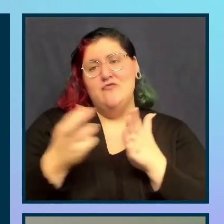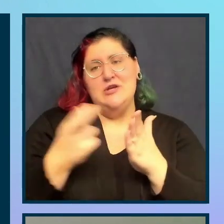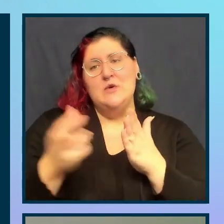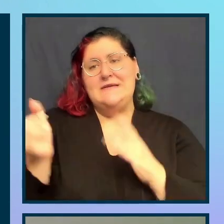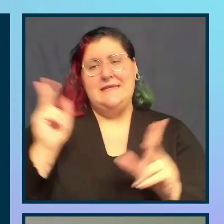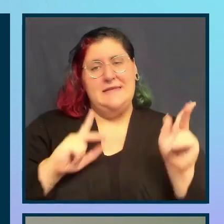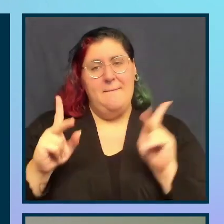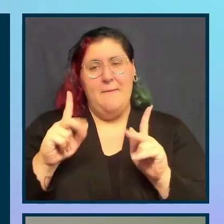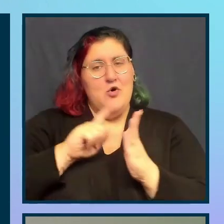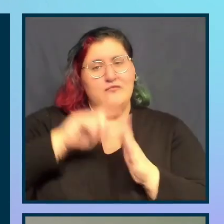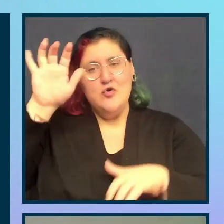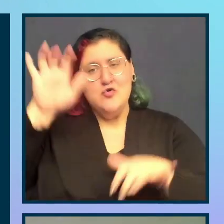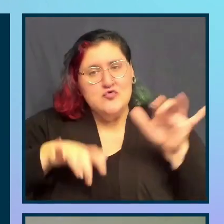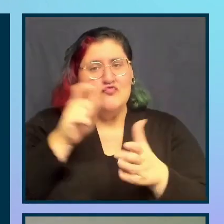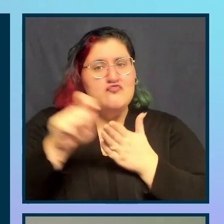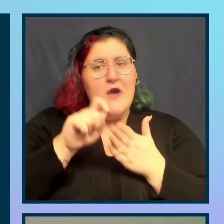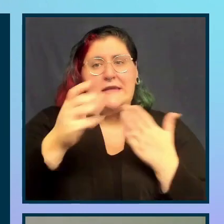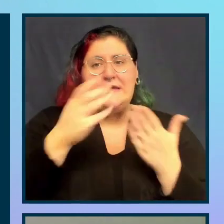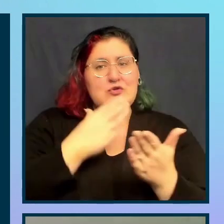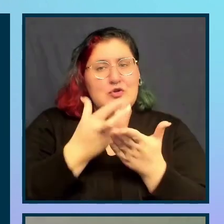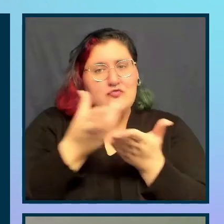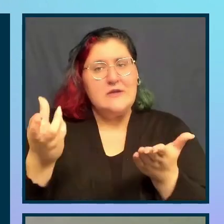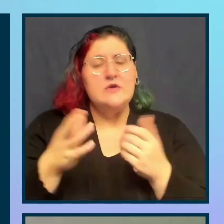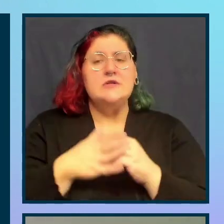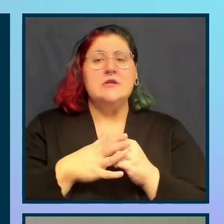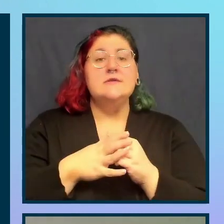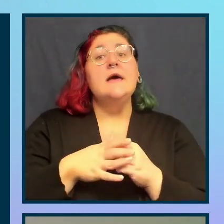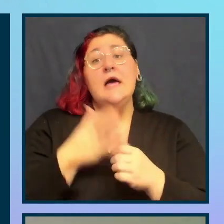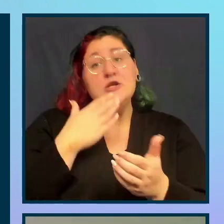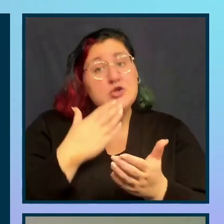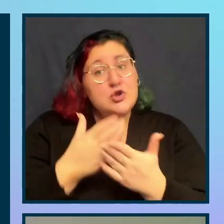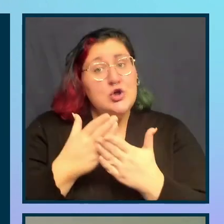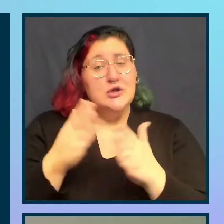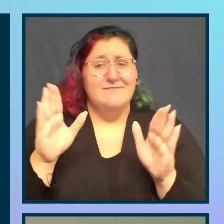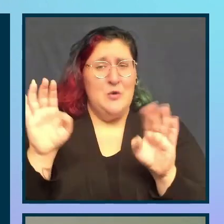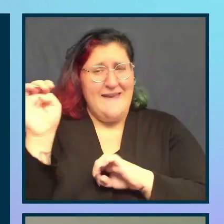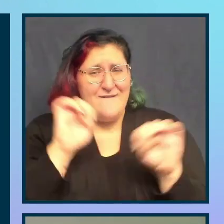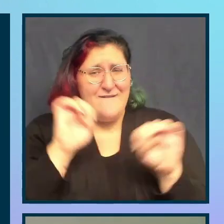it's really good to evaluate kind of the trustworthiness of the source, how authoritative it is,